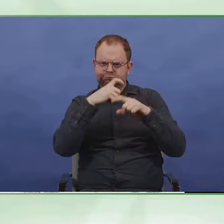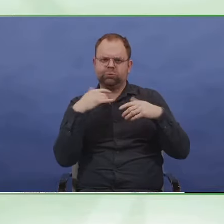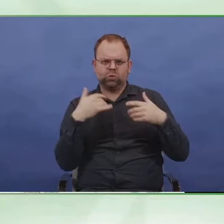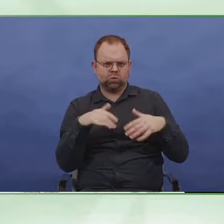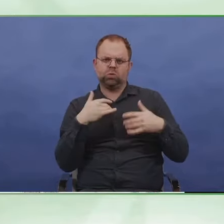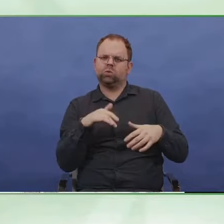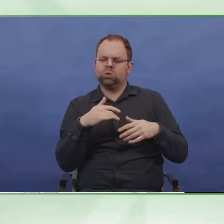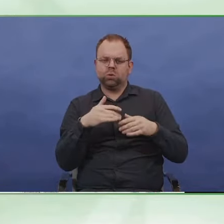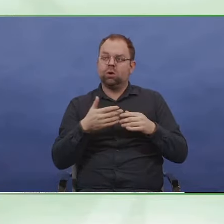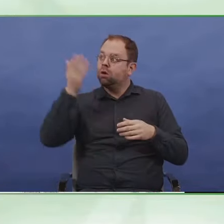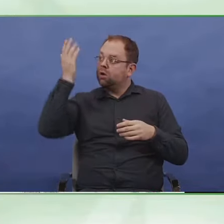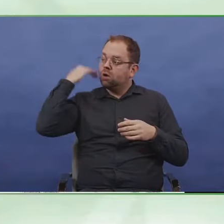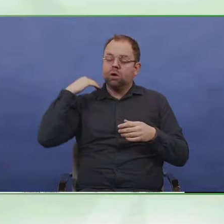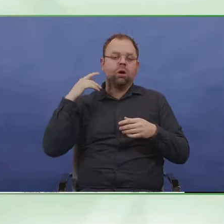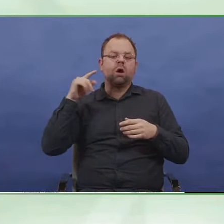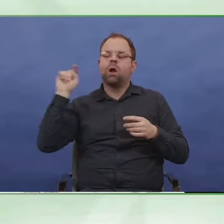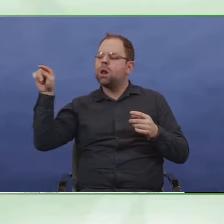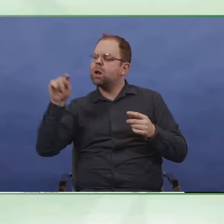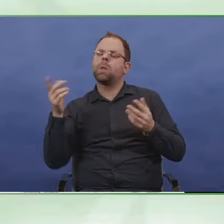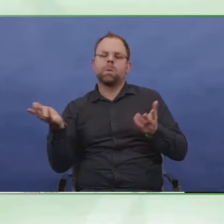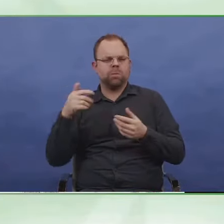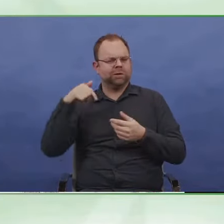done so much to engage us.